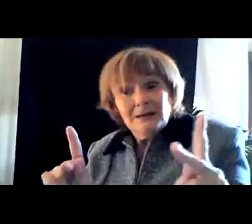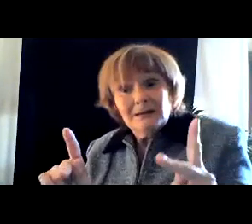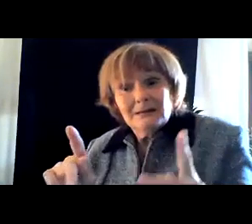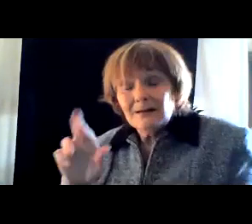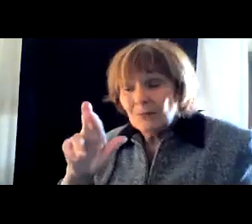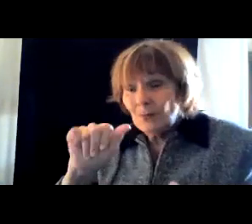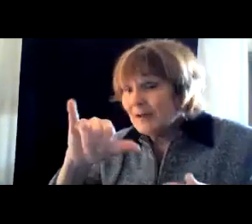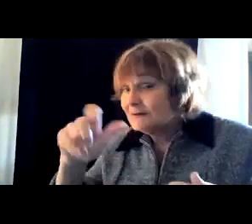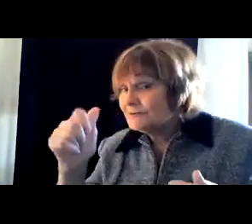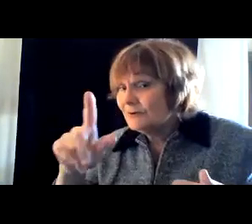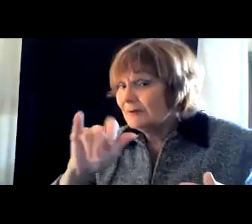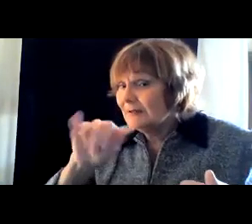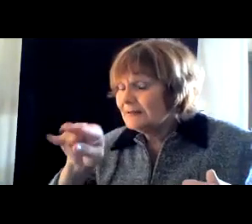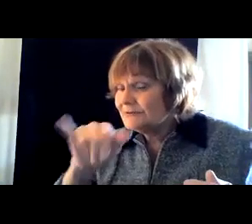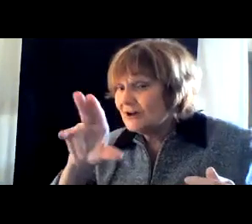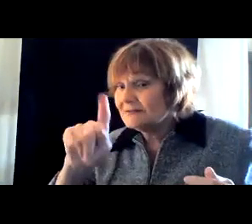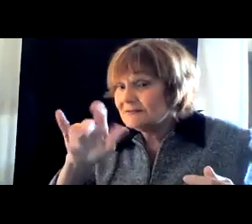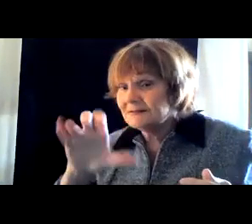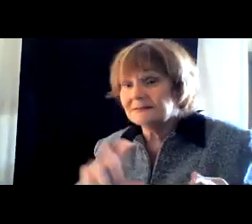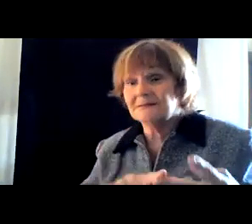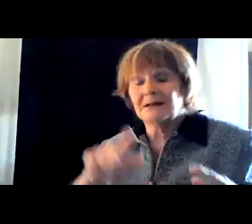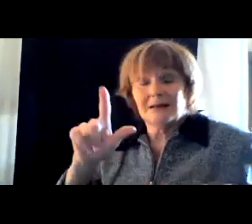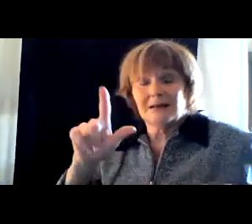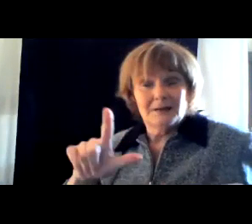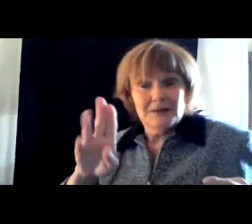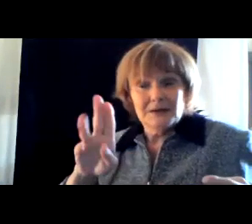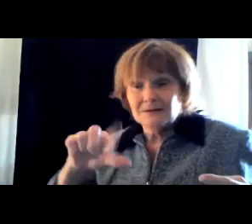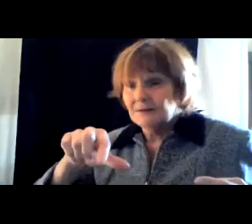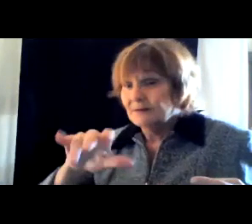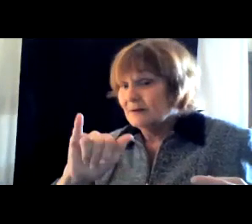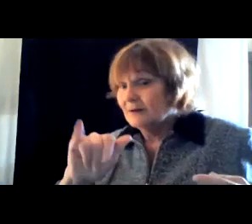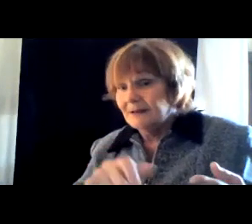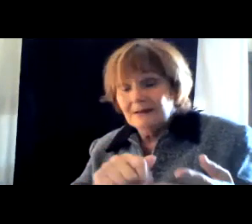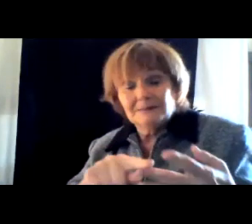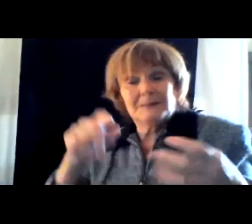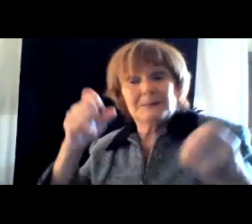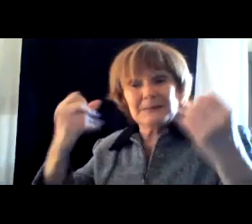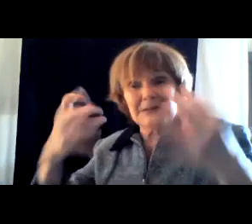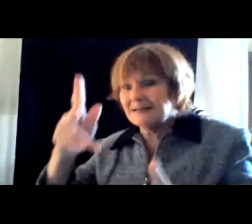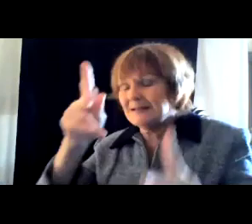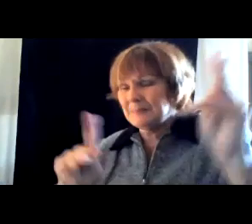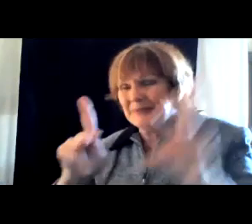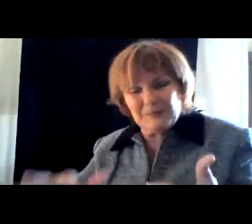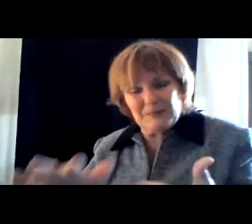Are you reaching out to LGBTQIA groups? Because there are folks with intellectual and developmental disabilities who perhaps are engaged